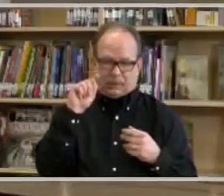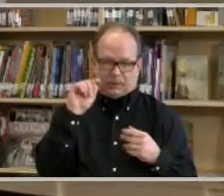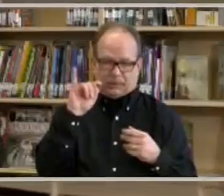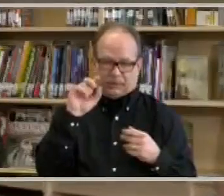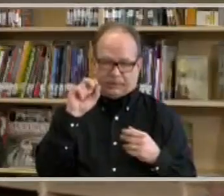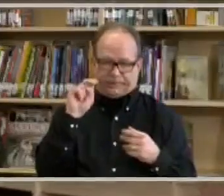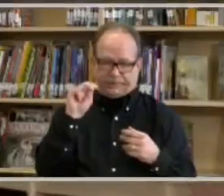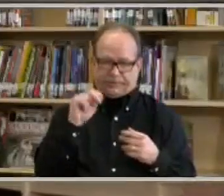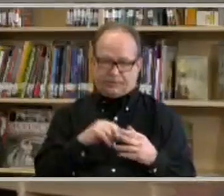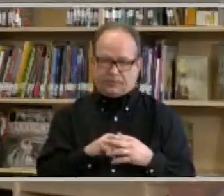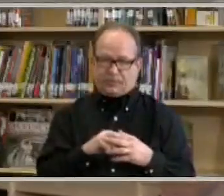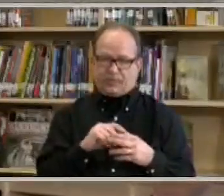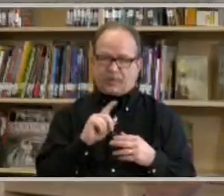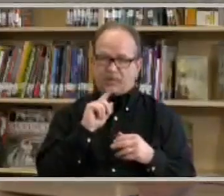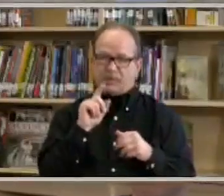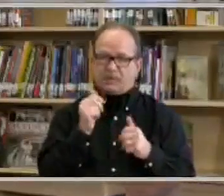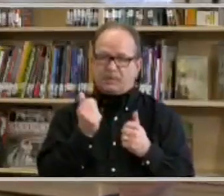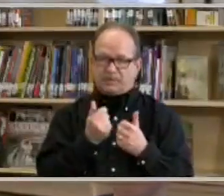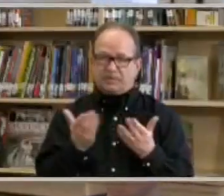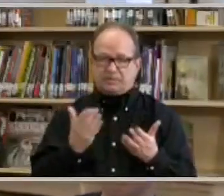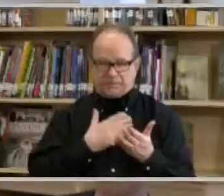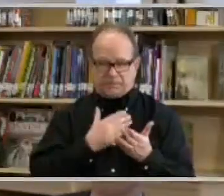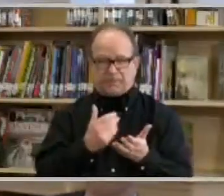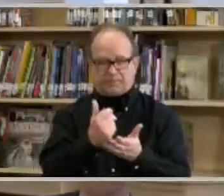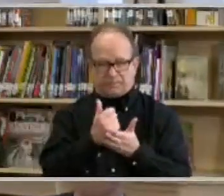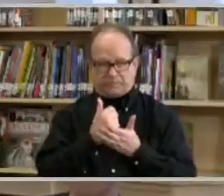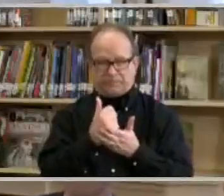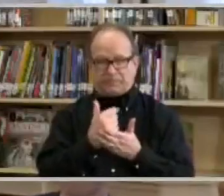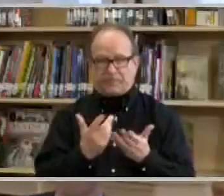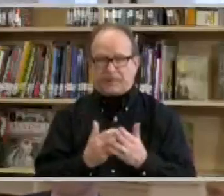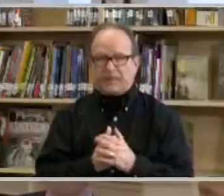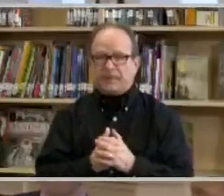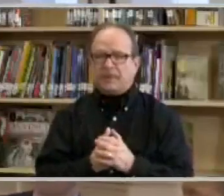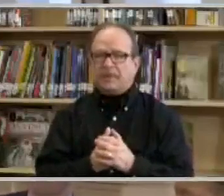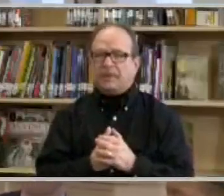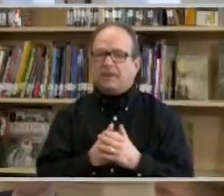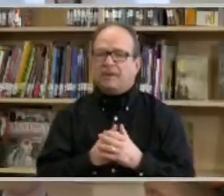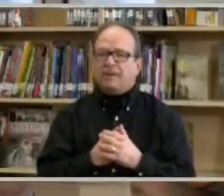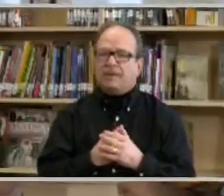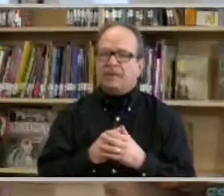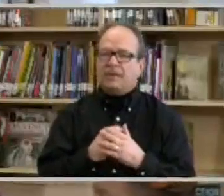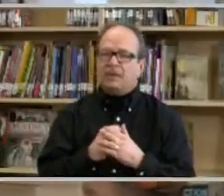WHICH DON'T GET ME WRONG,